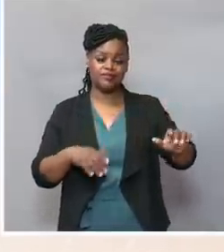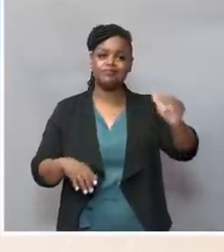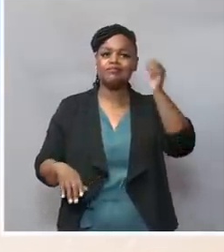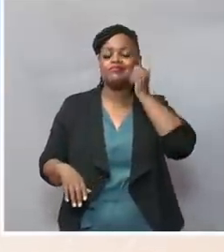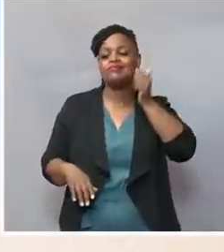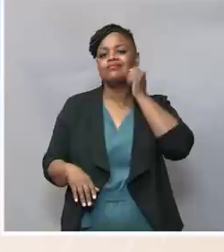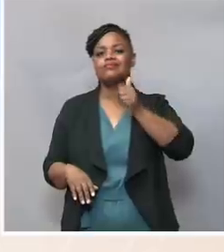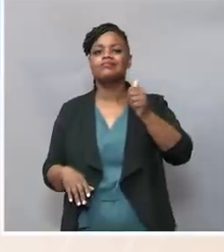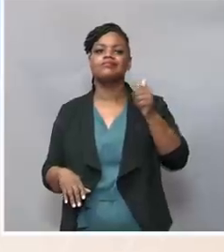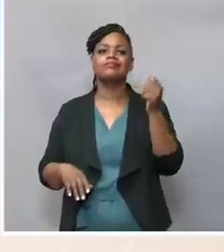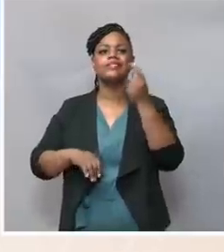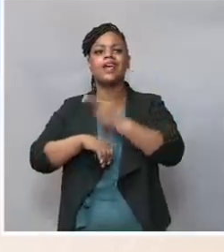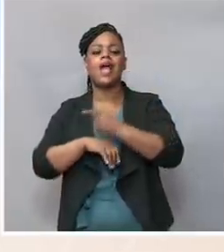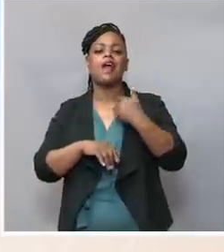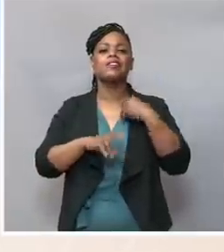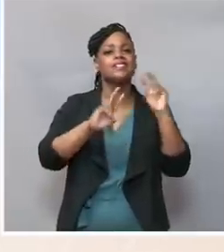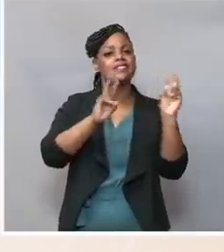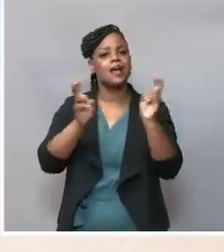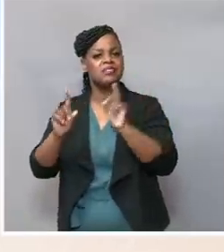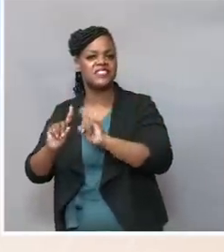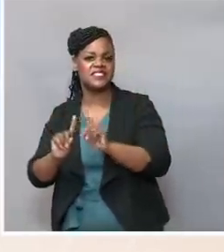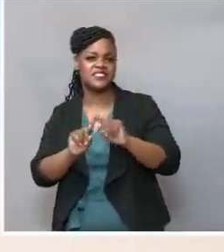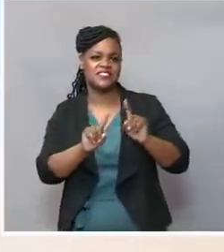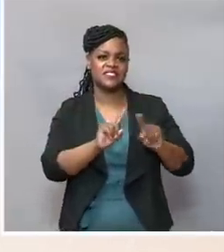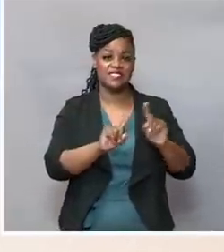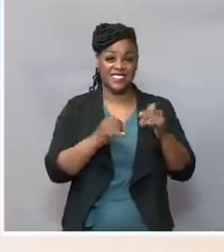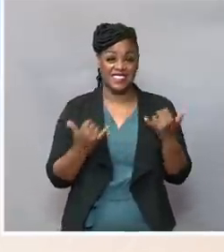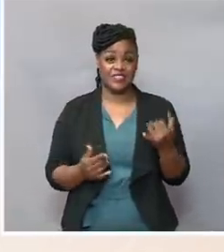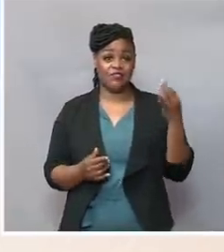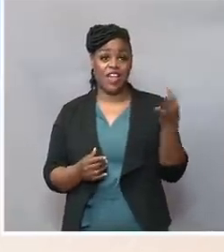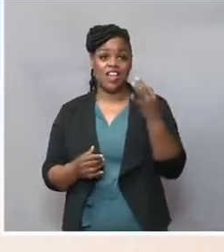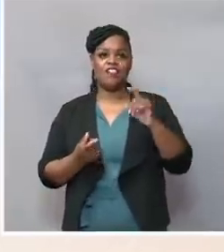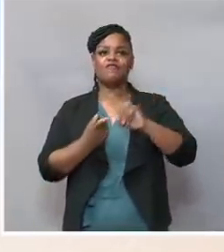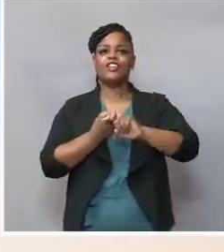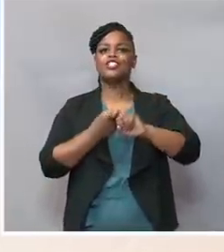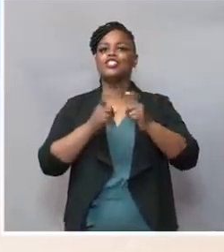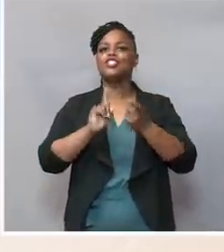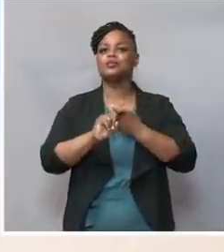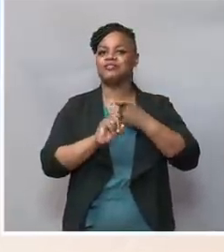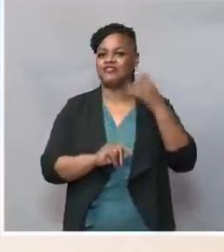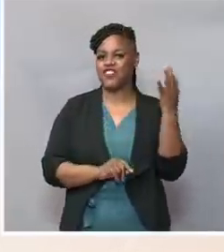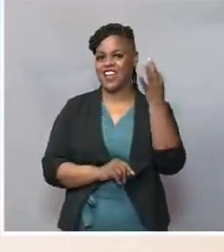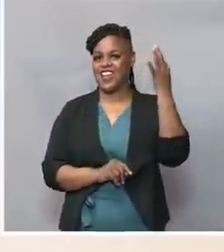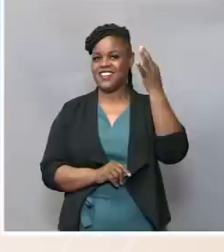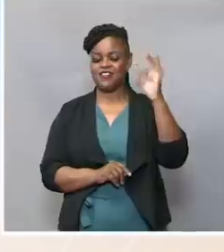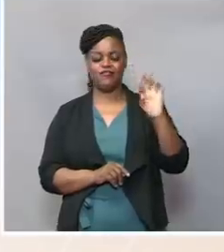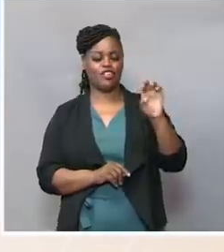And so, in honor of Friendship Friday, I'll introduce my new friend and fierce advocate